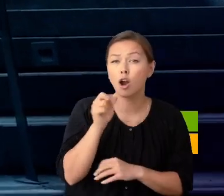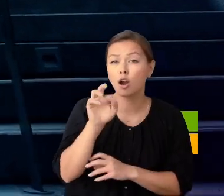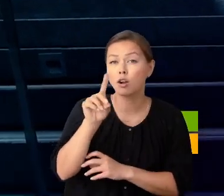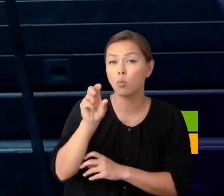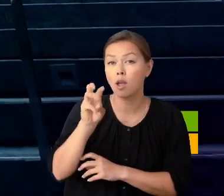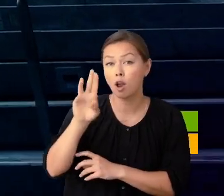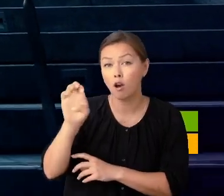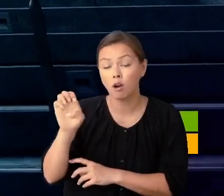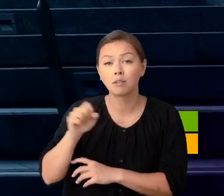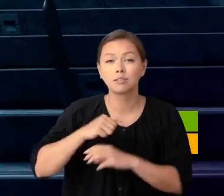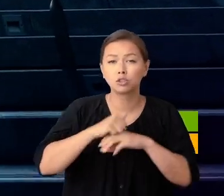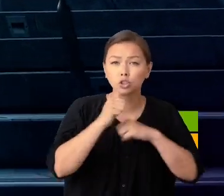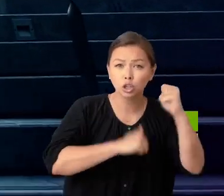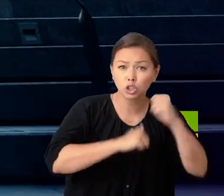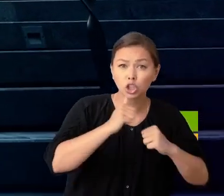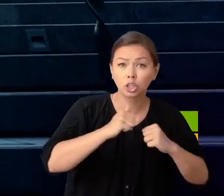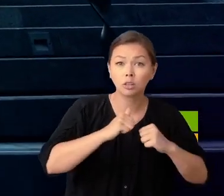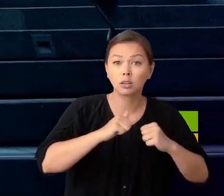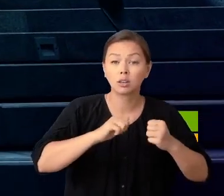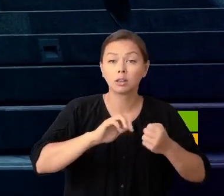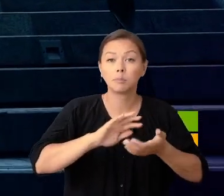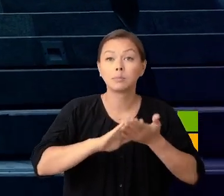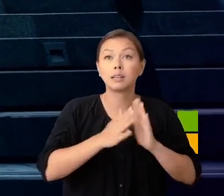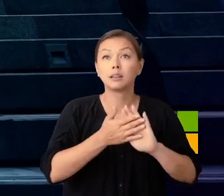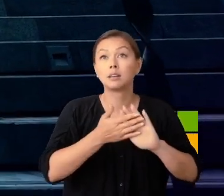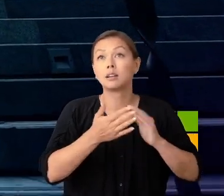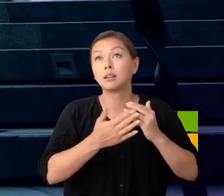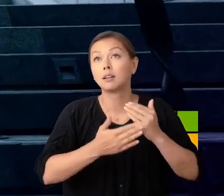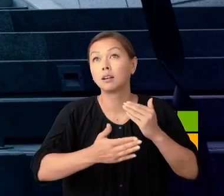infrastructure associated with on-premises servers can be detrimental